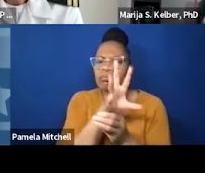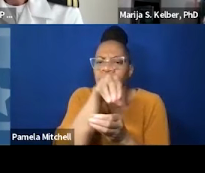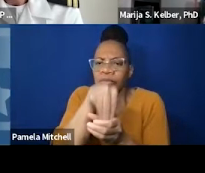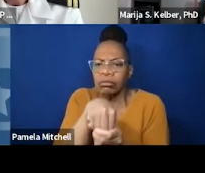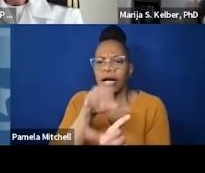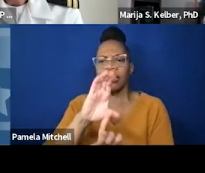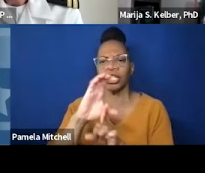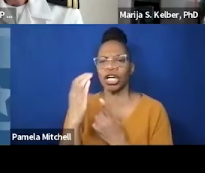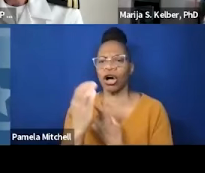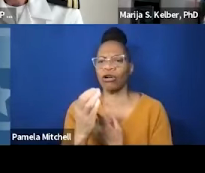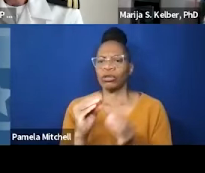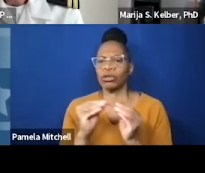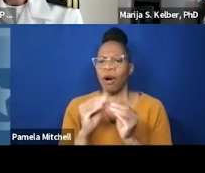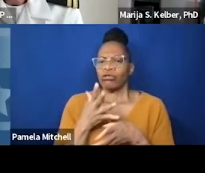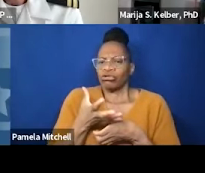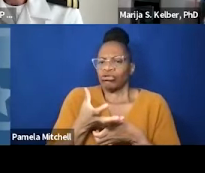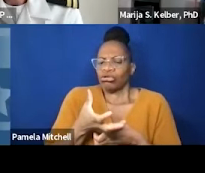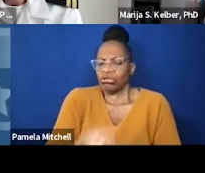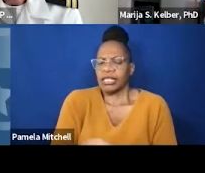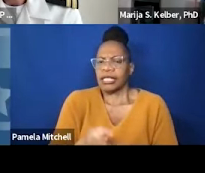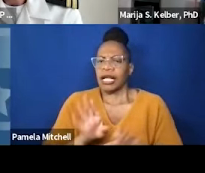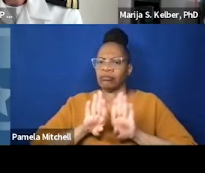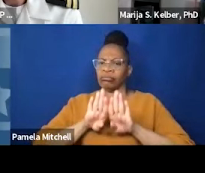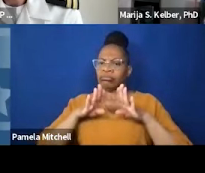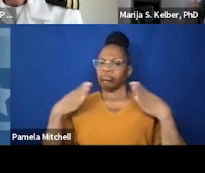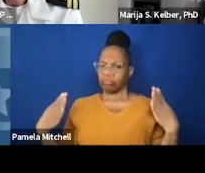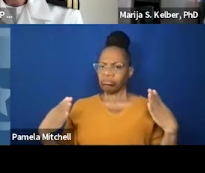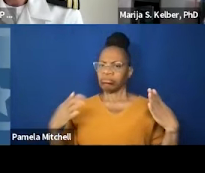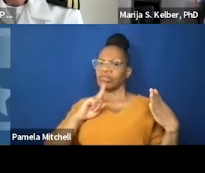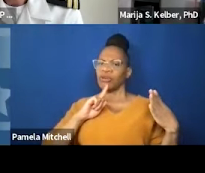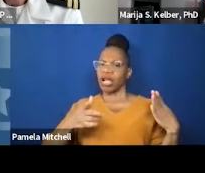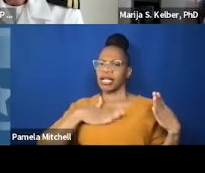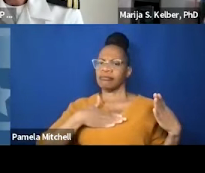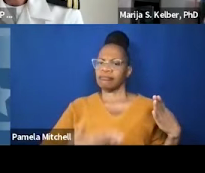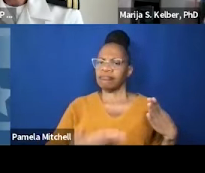in a trusting and open way and really function appropriately.